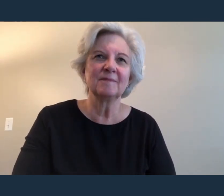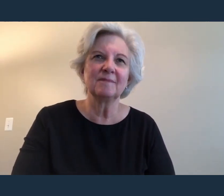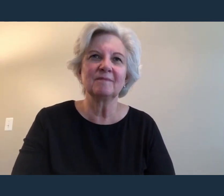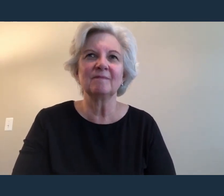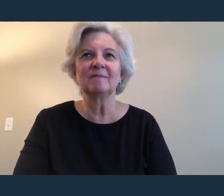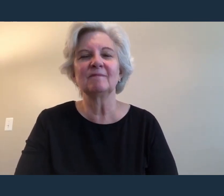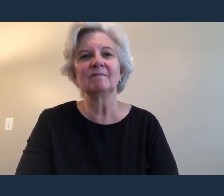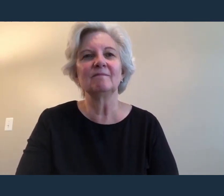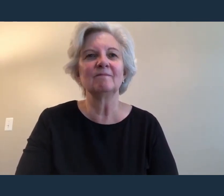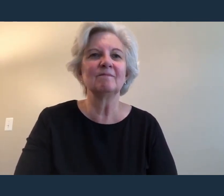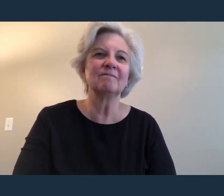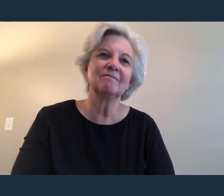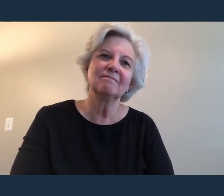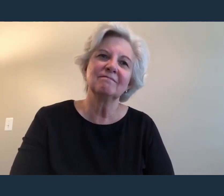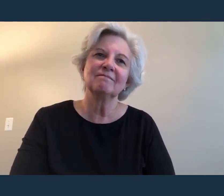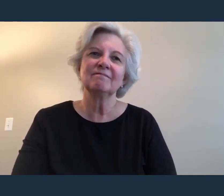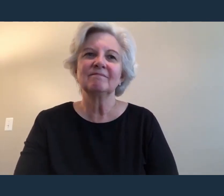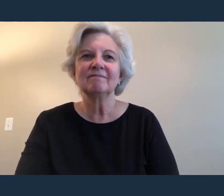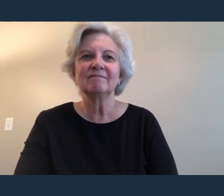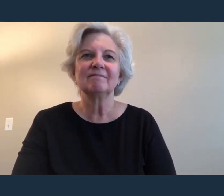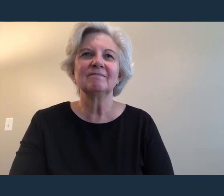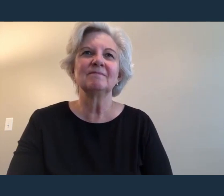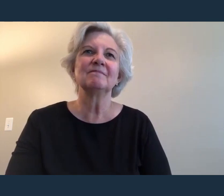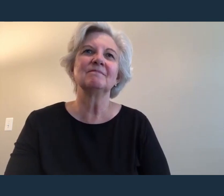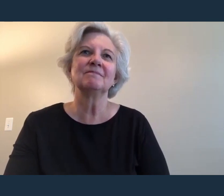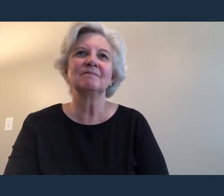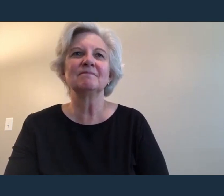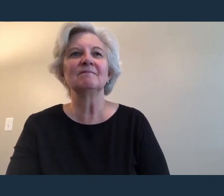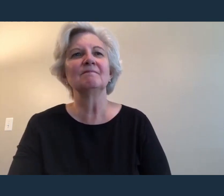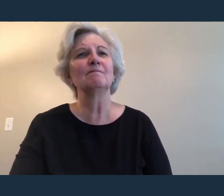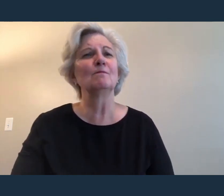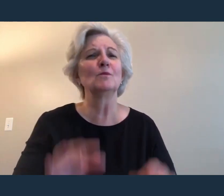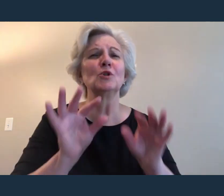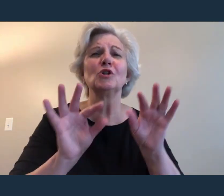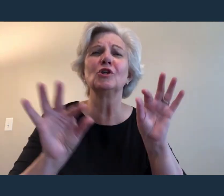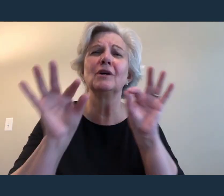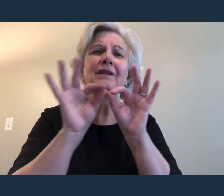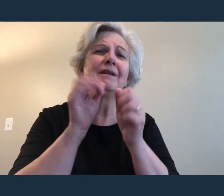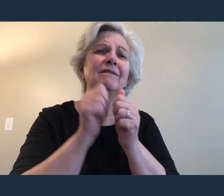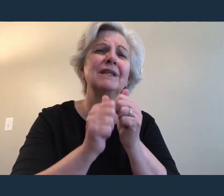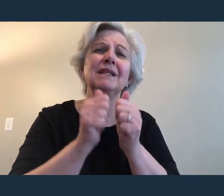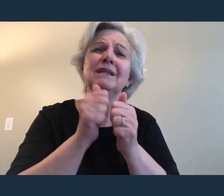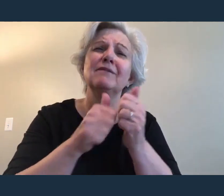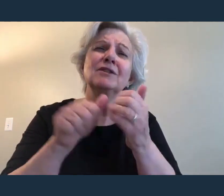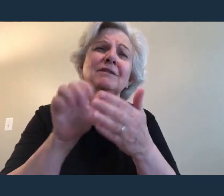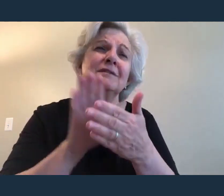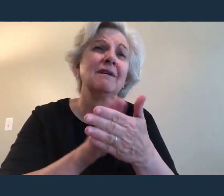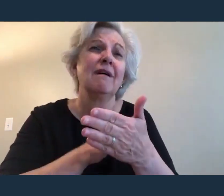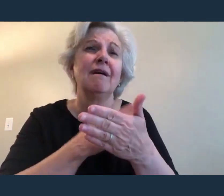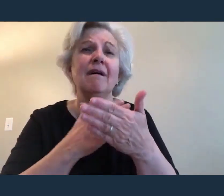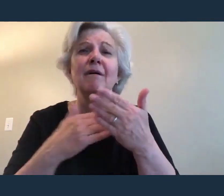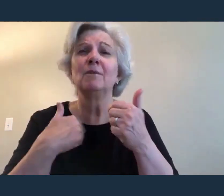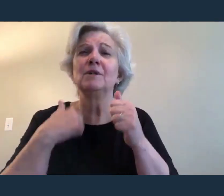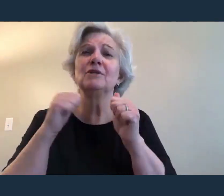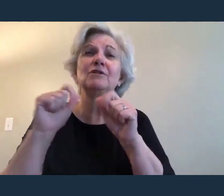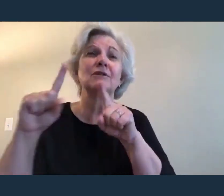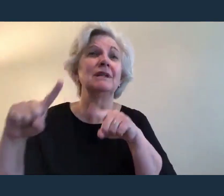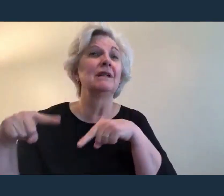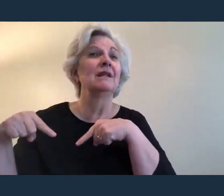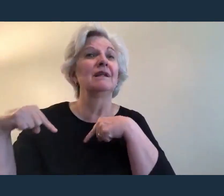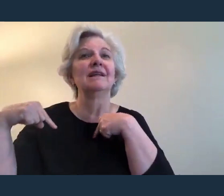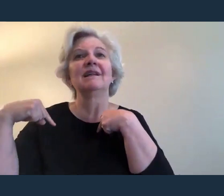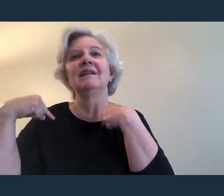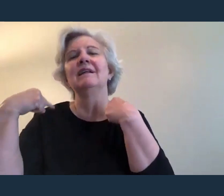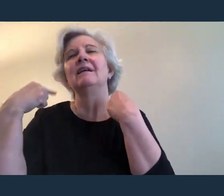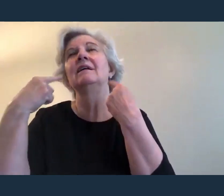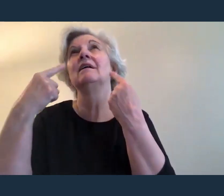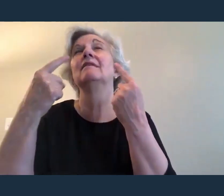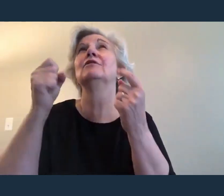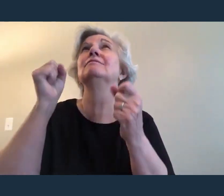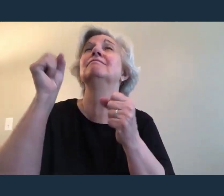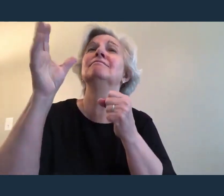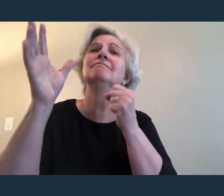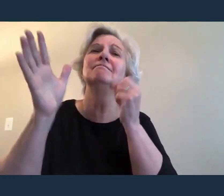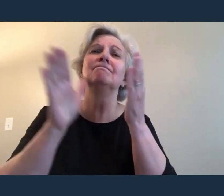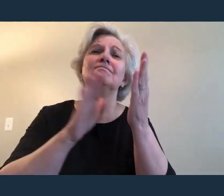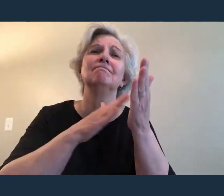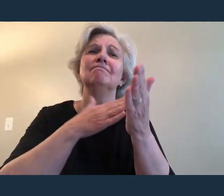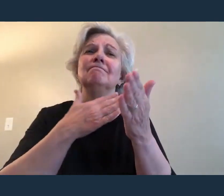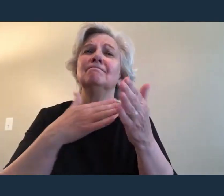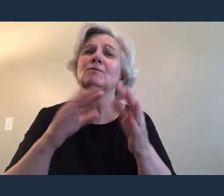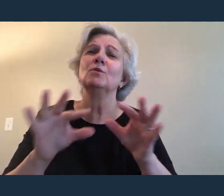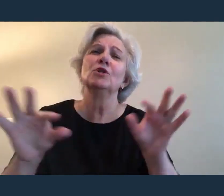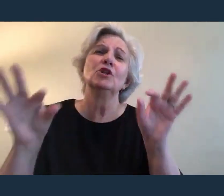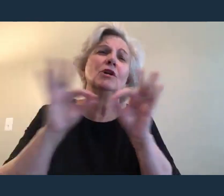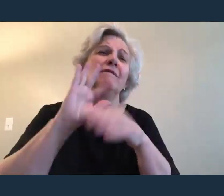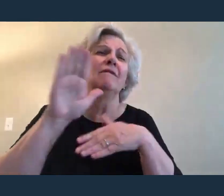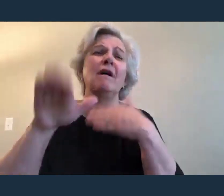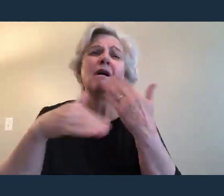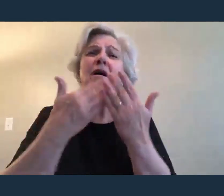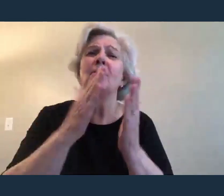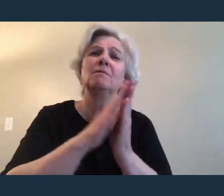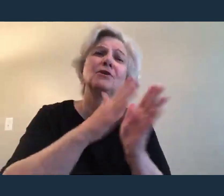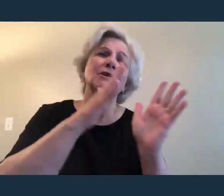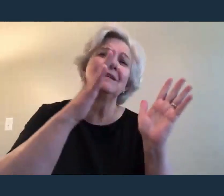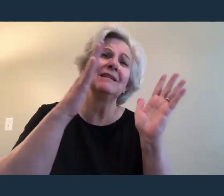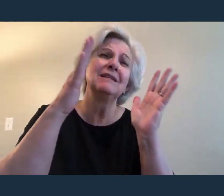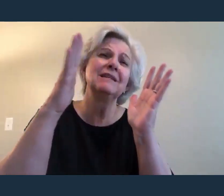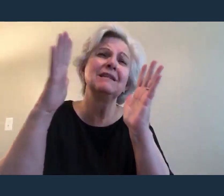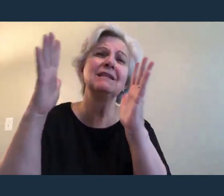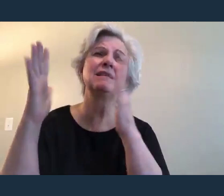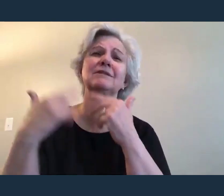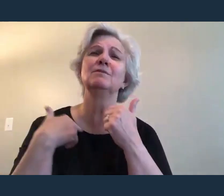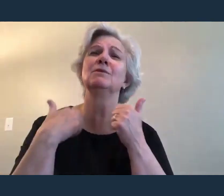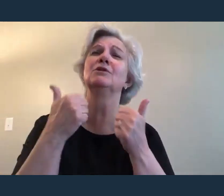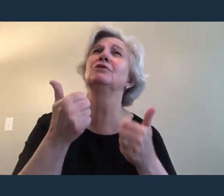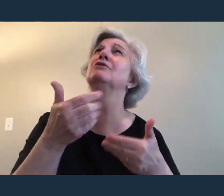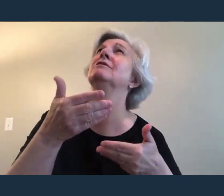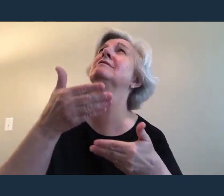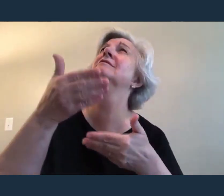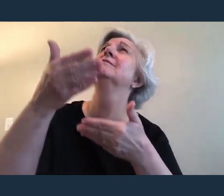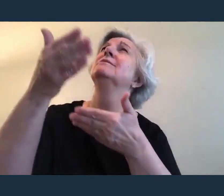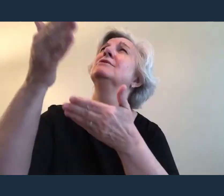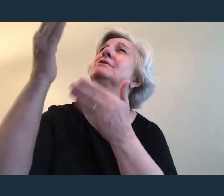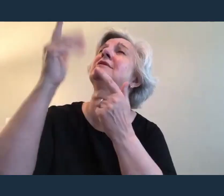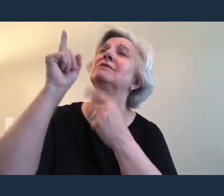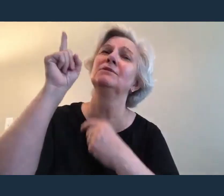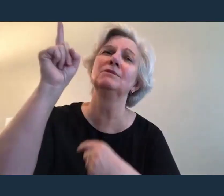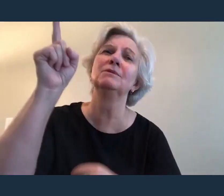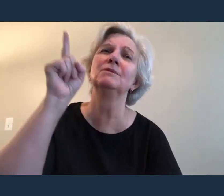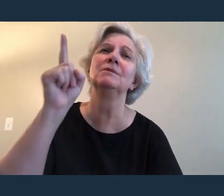Worthy of every song we could ever sing Worthy of all the praise we could ever bring